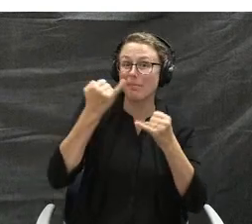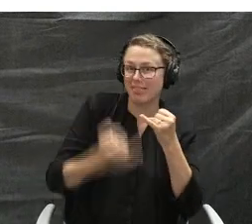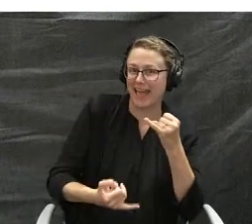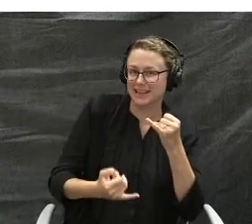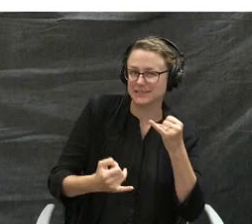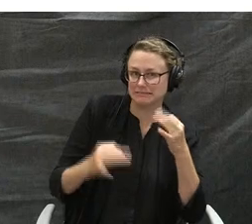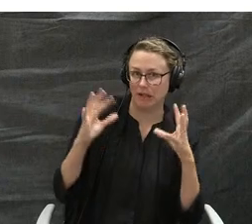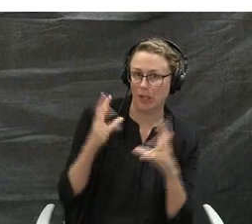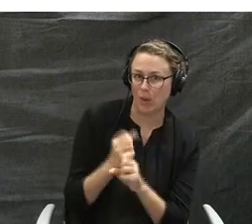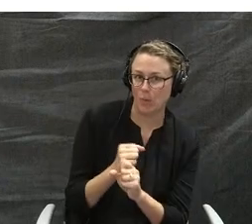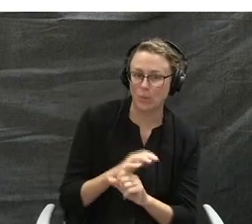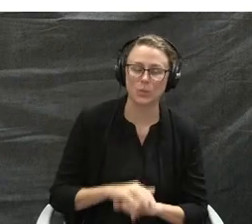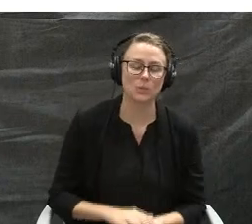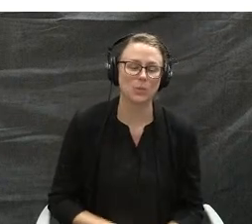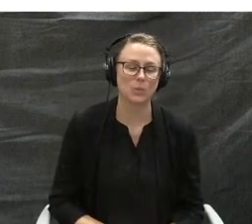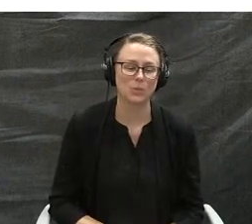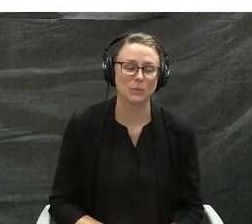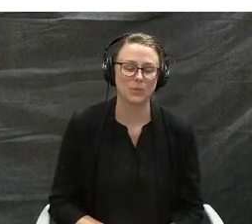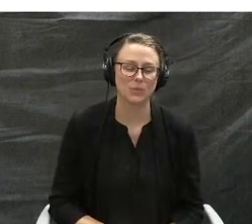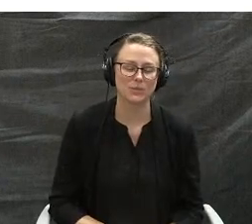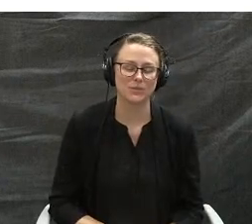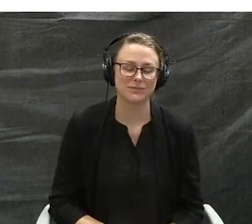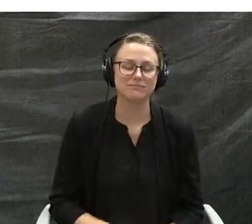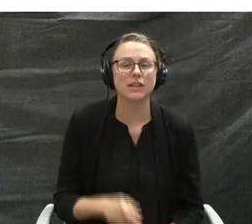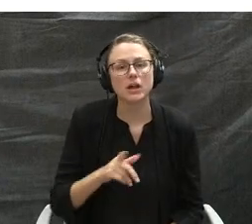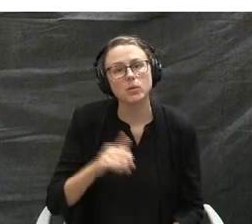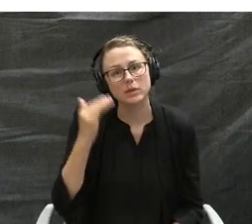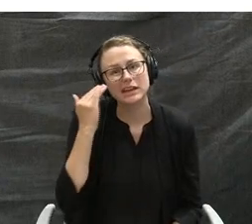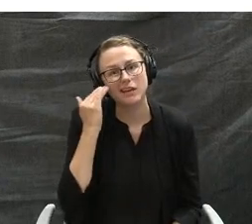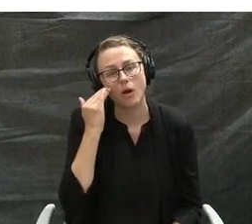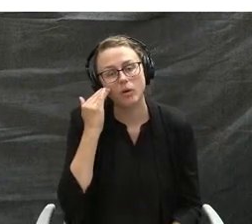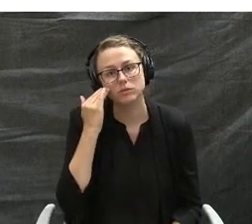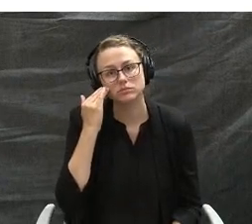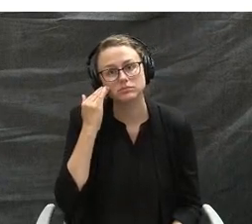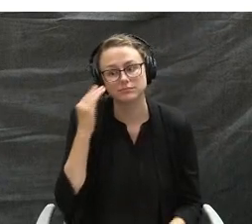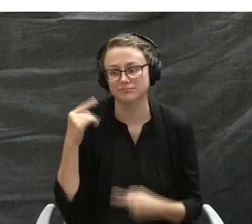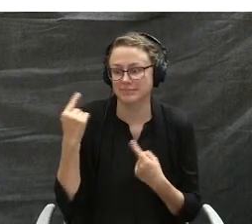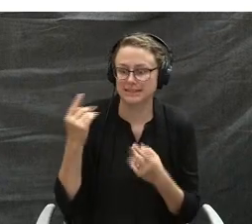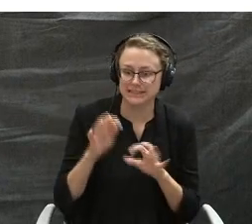in closing. We know that it was very important for us to provide